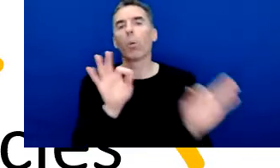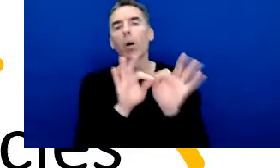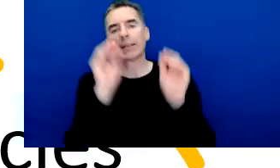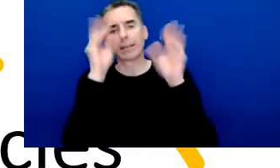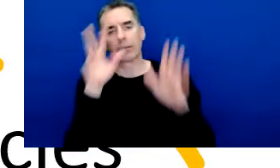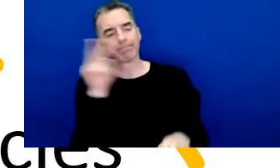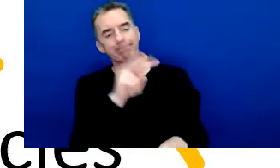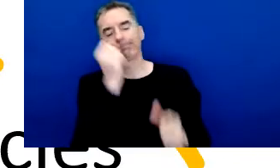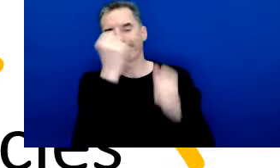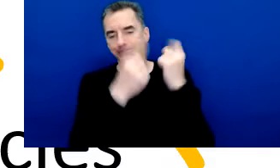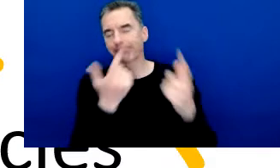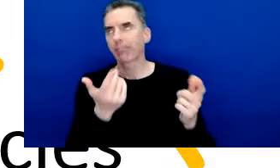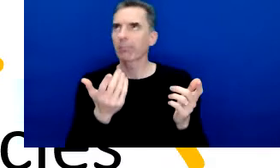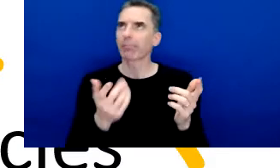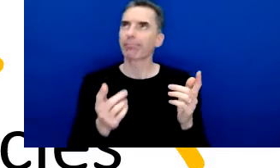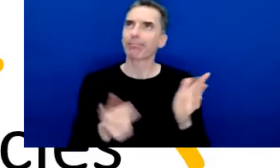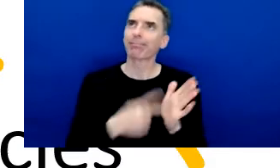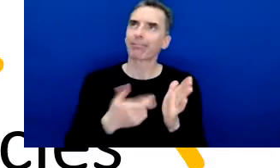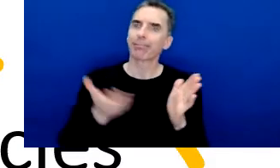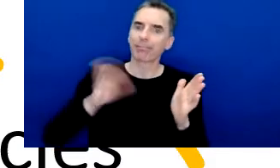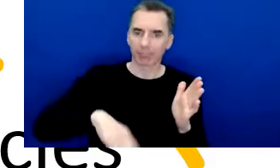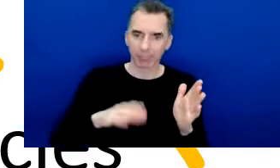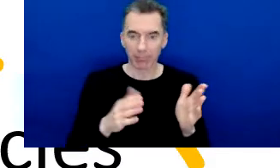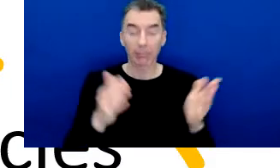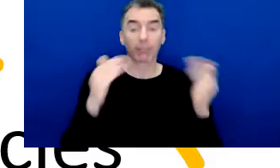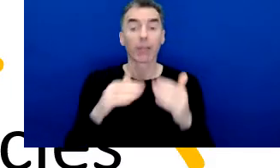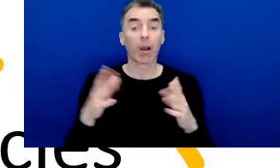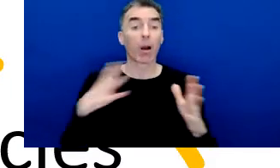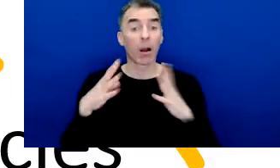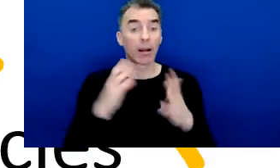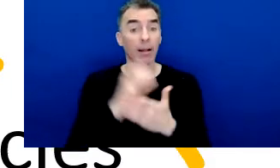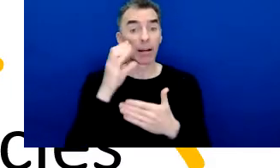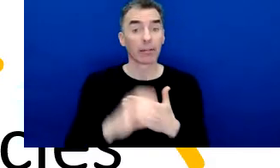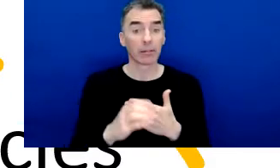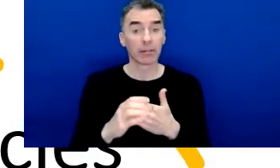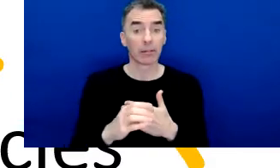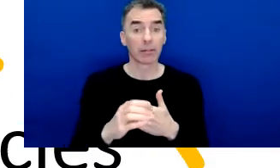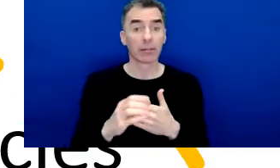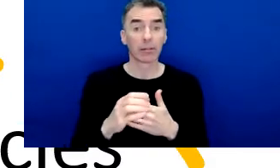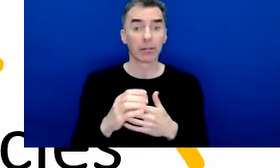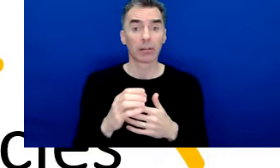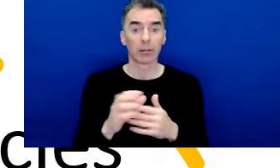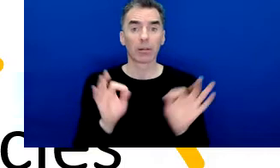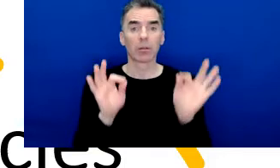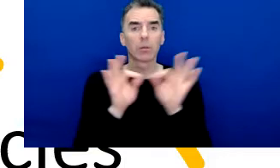And with the holiday calendar, I'd like us to think about because I think that's a good place to start to think about